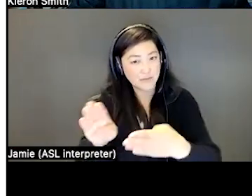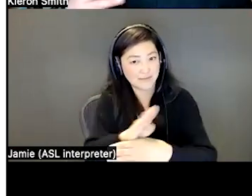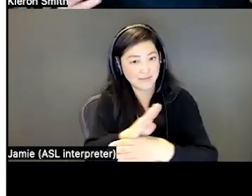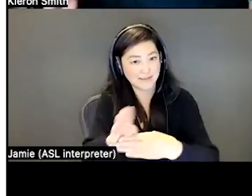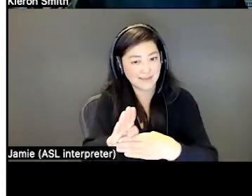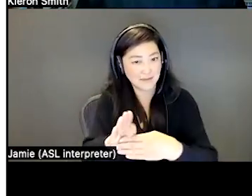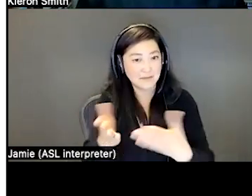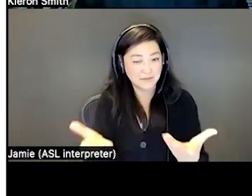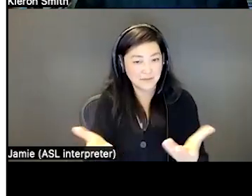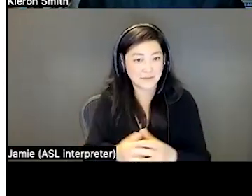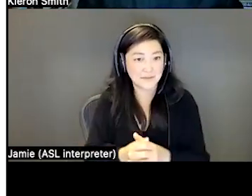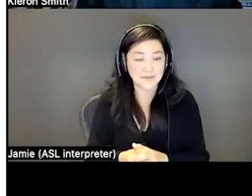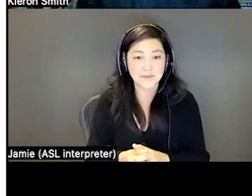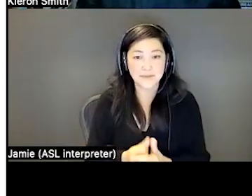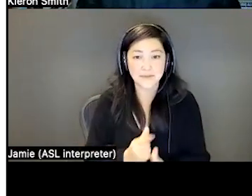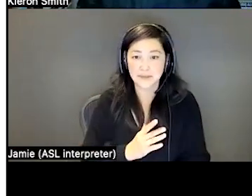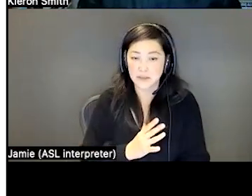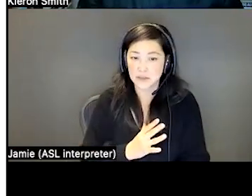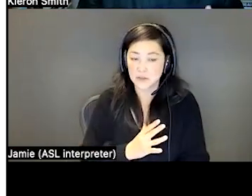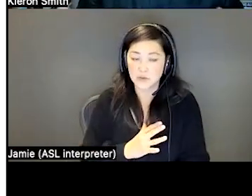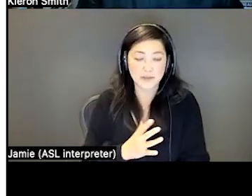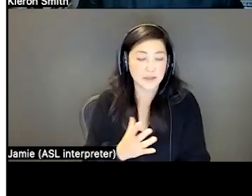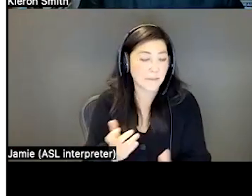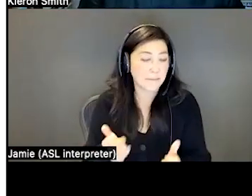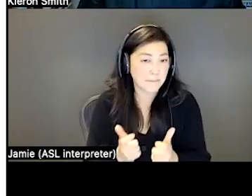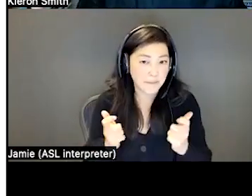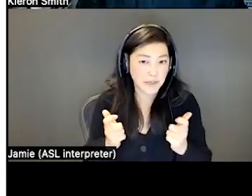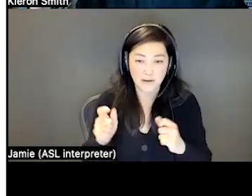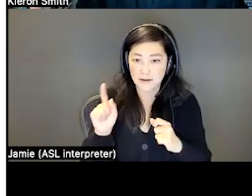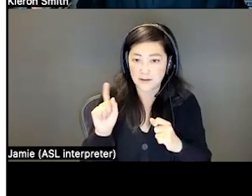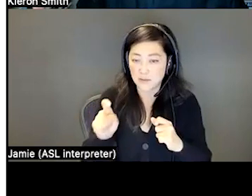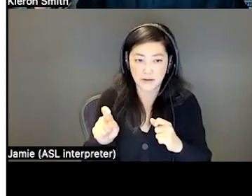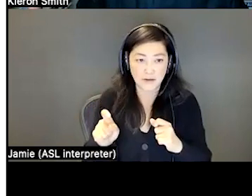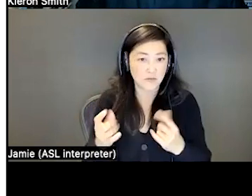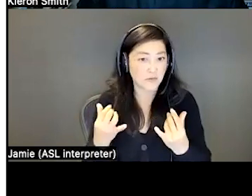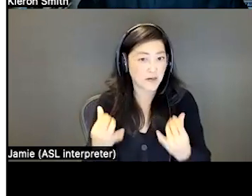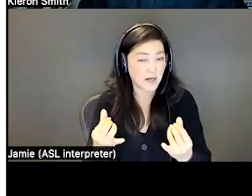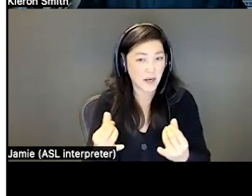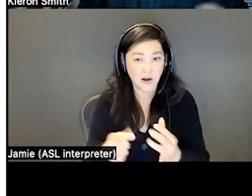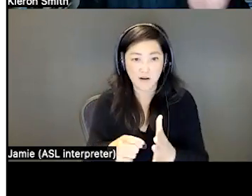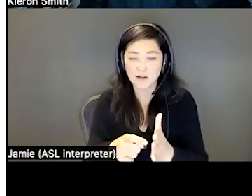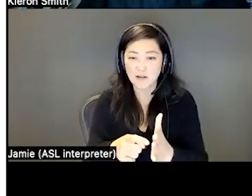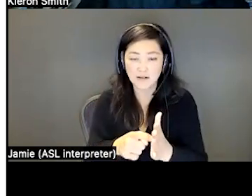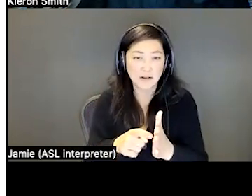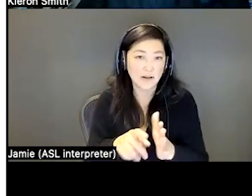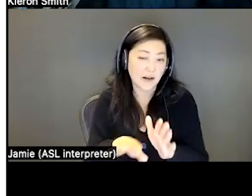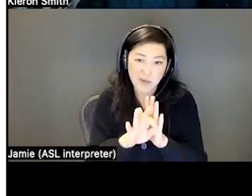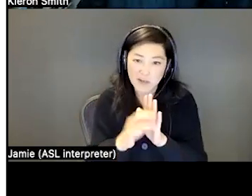There is a huge amount of demand out there. I mean, I've chosen one tweet here from an author,